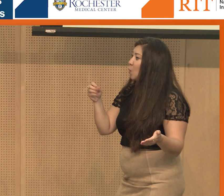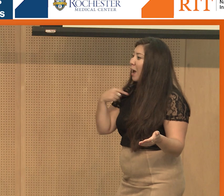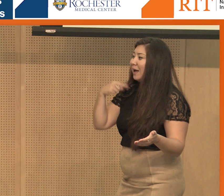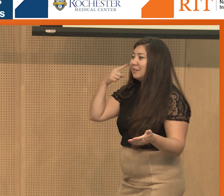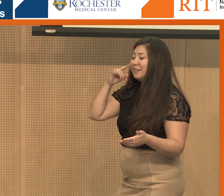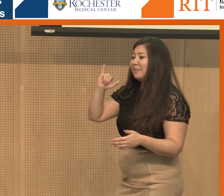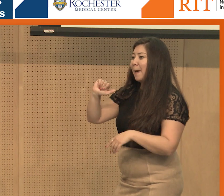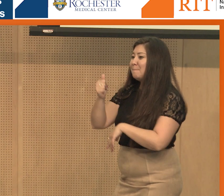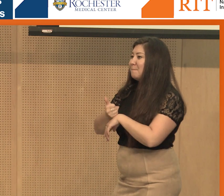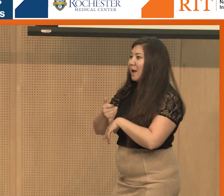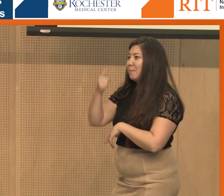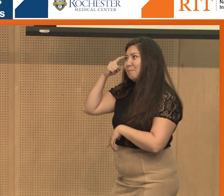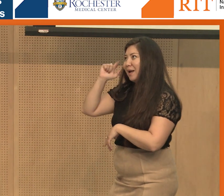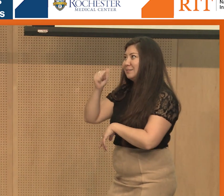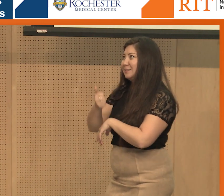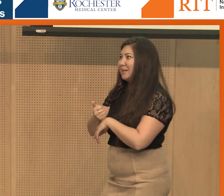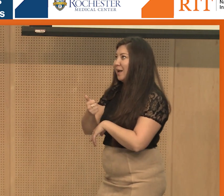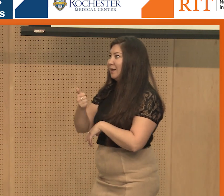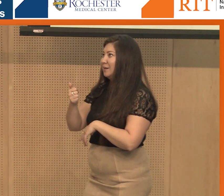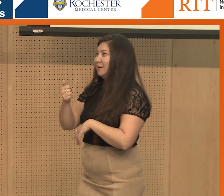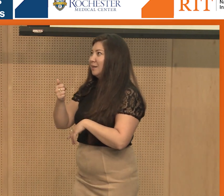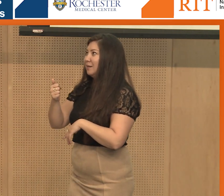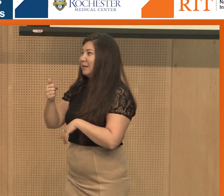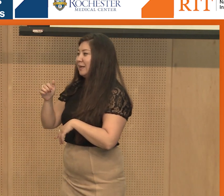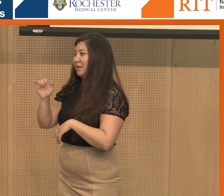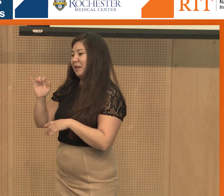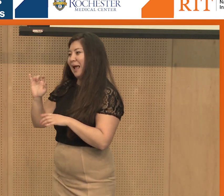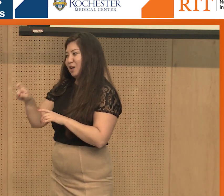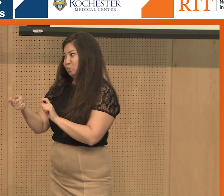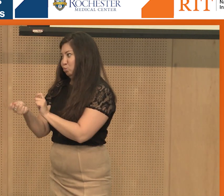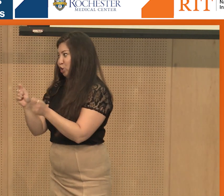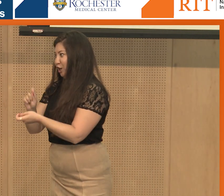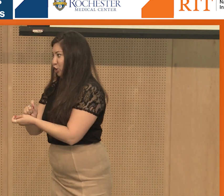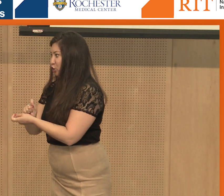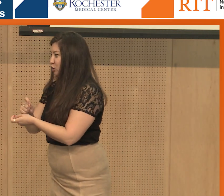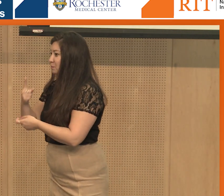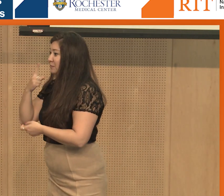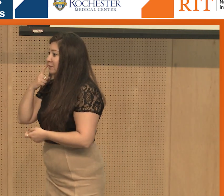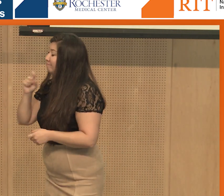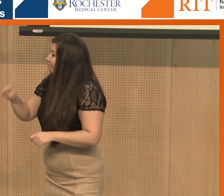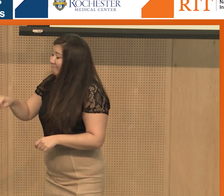There are many more than there were 10 years ago. This conference and the number of people in this room